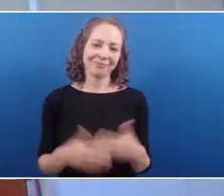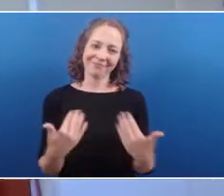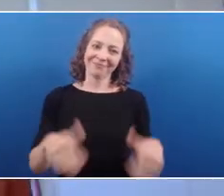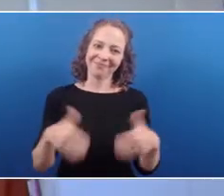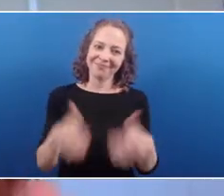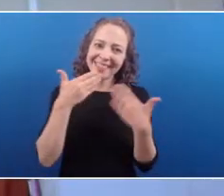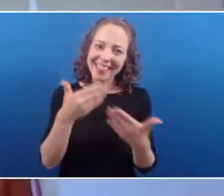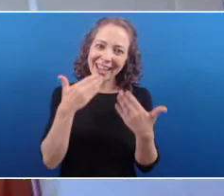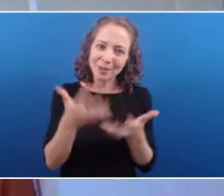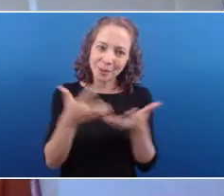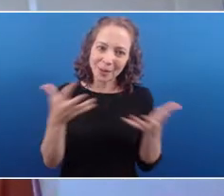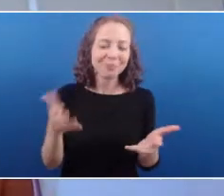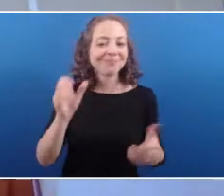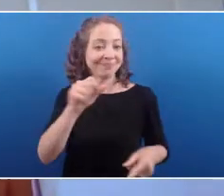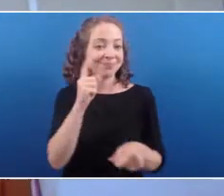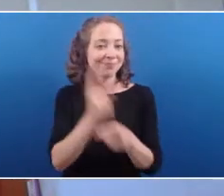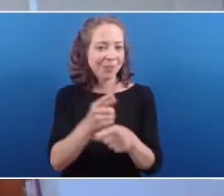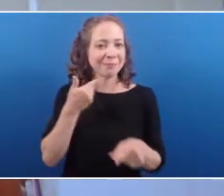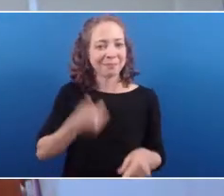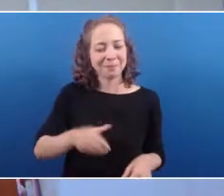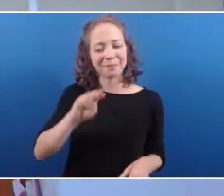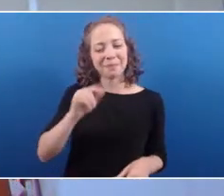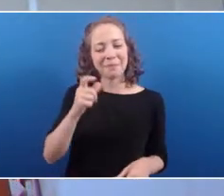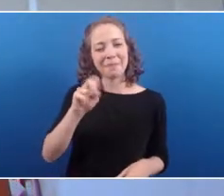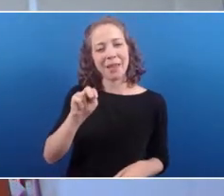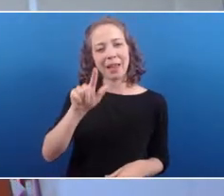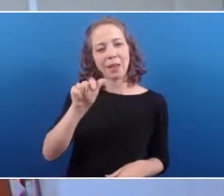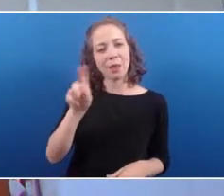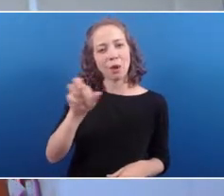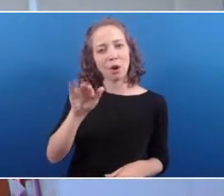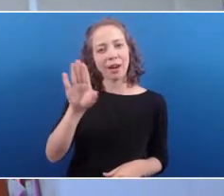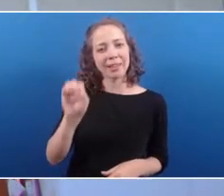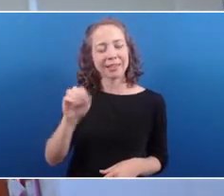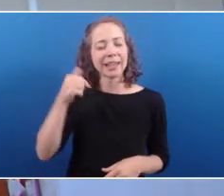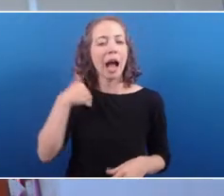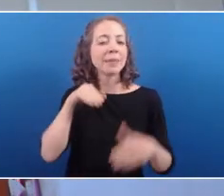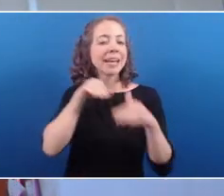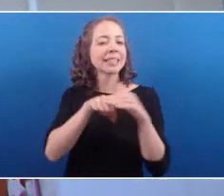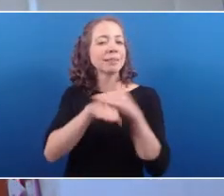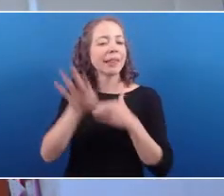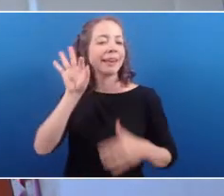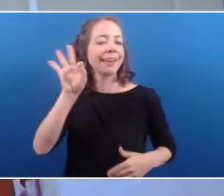My name is Megan Lawrence and I am the Accessibility Evangelist here in the Americas